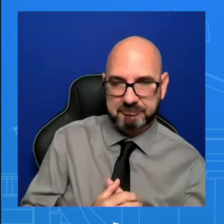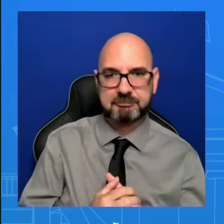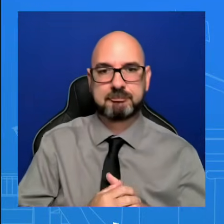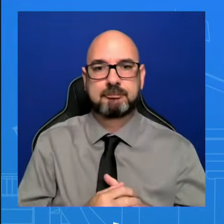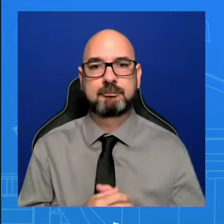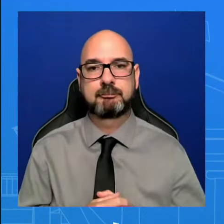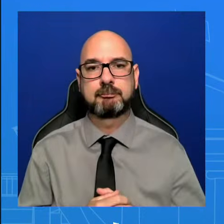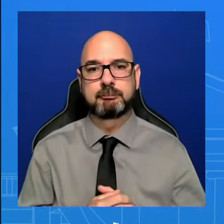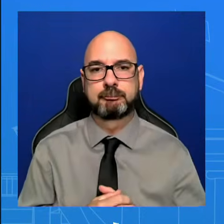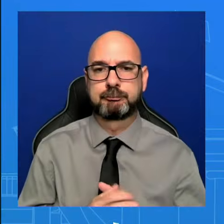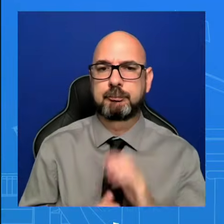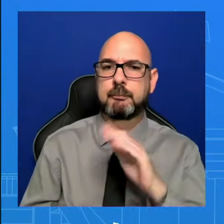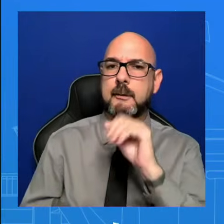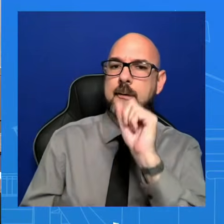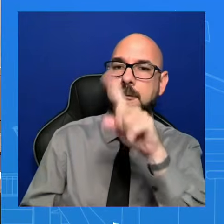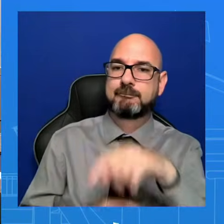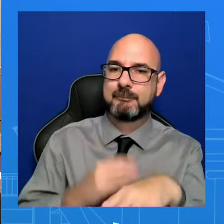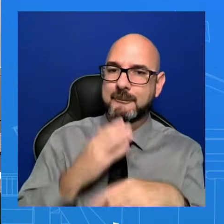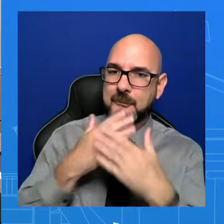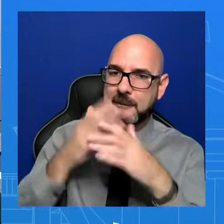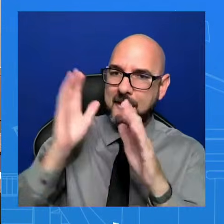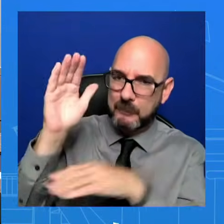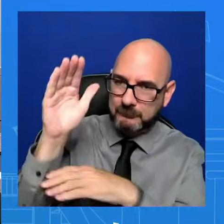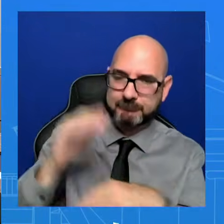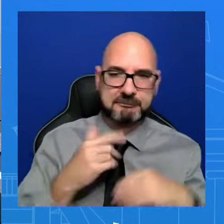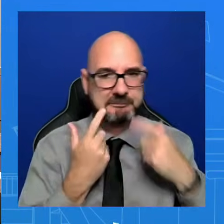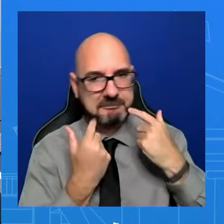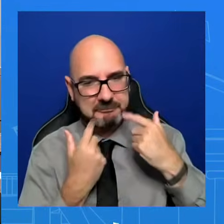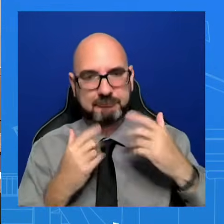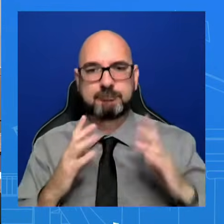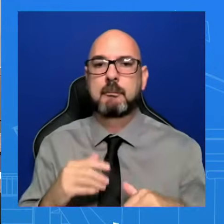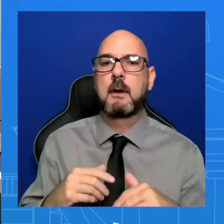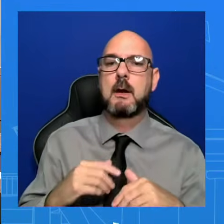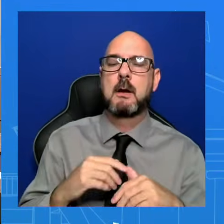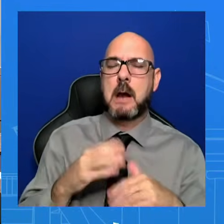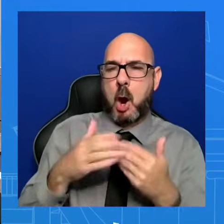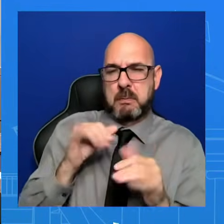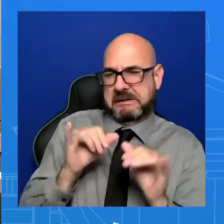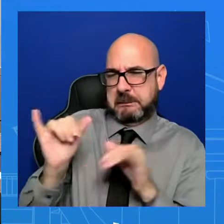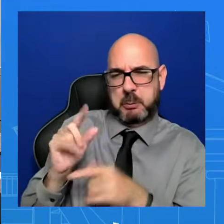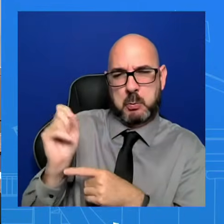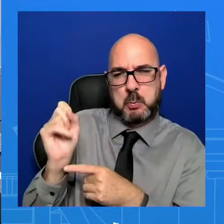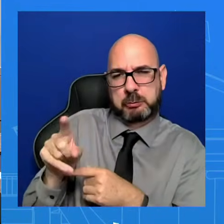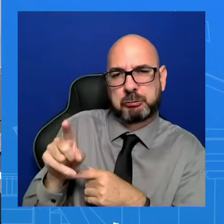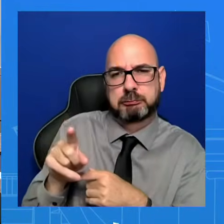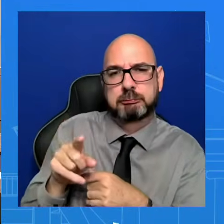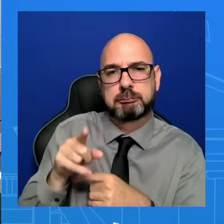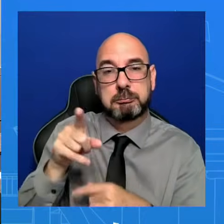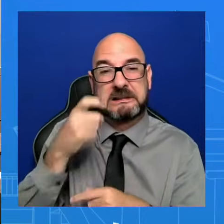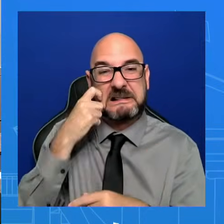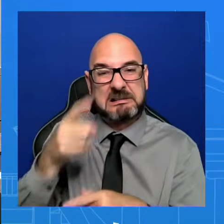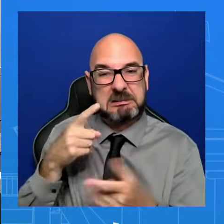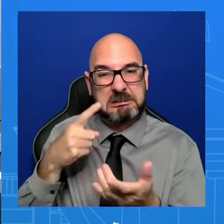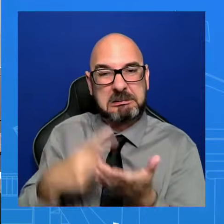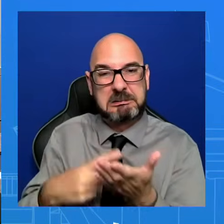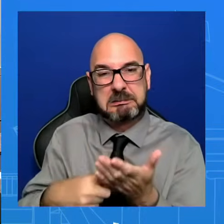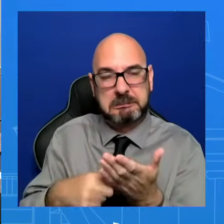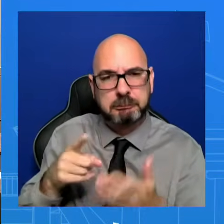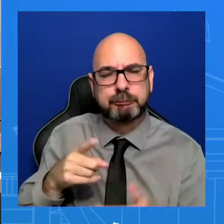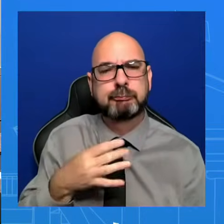I have a -- I do -- had a similar question. But I believe you addressed it. I am also just curious: What are you meeting with POTUS about? You mentioned you were meeting.